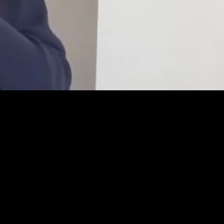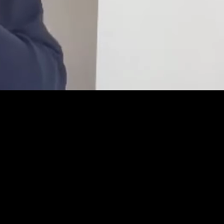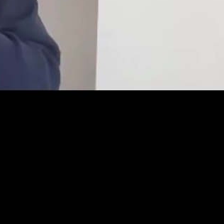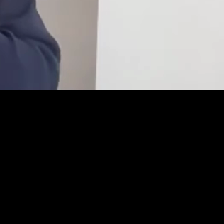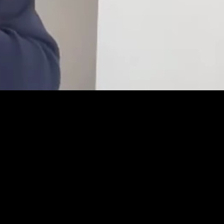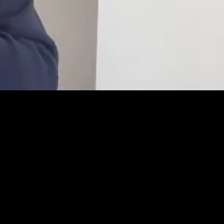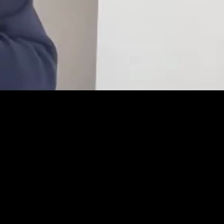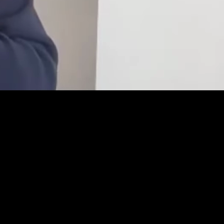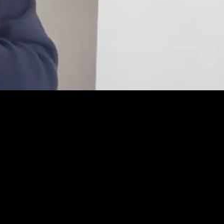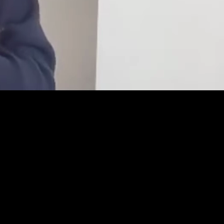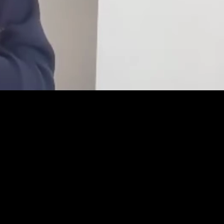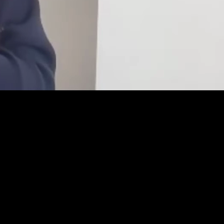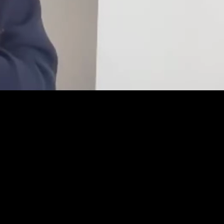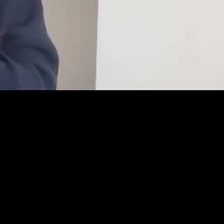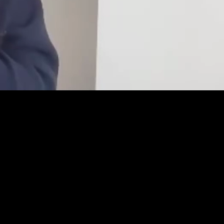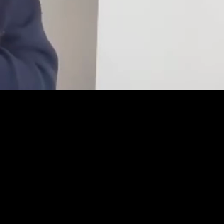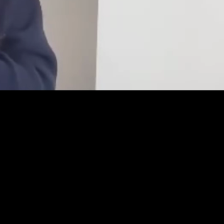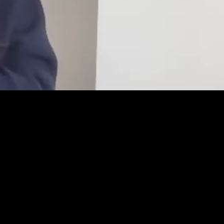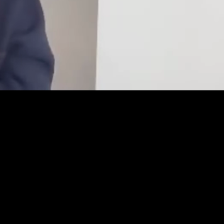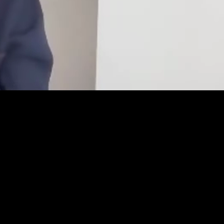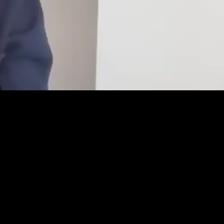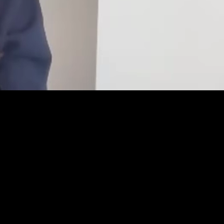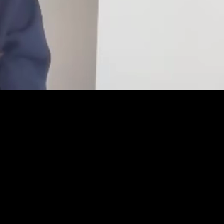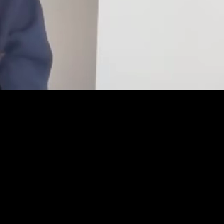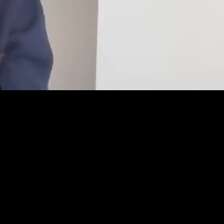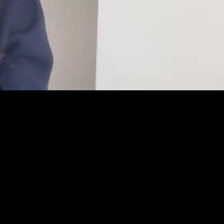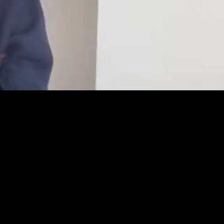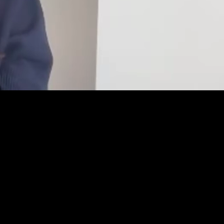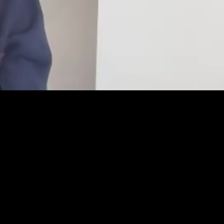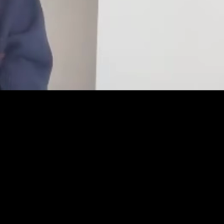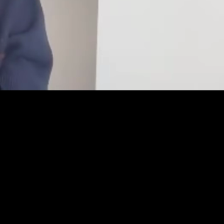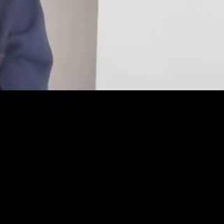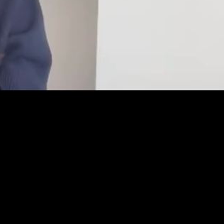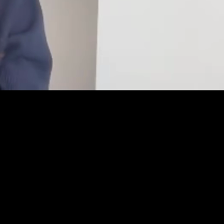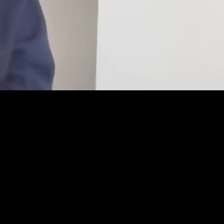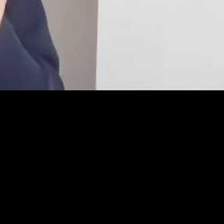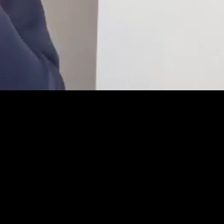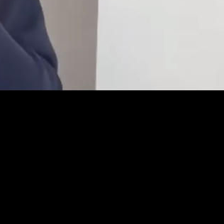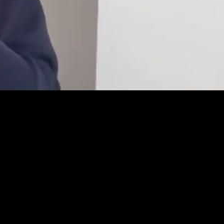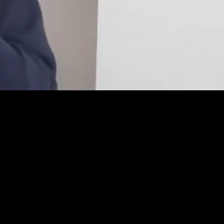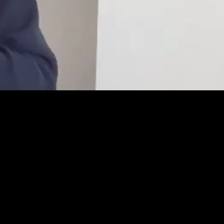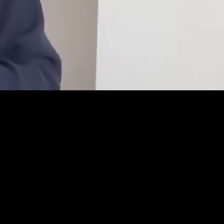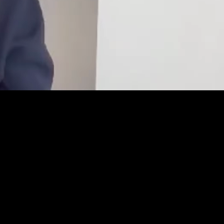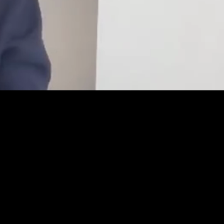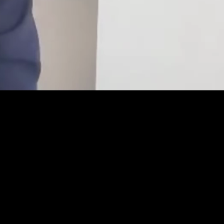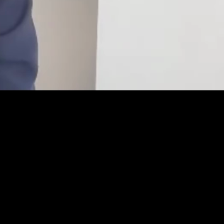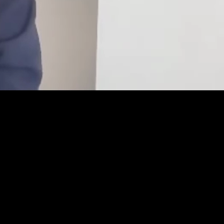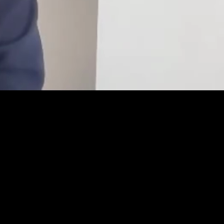with zero technical knowledge. I think WordPress is slightly more demanding,